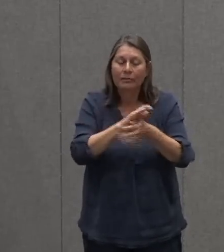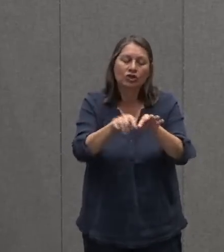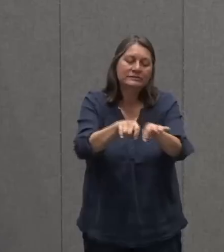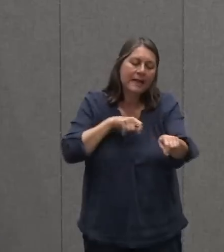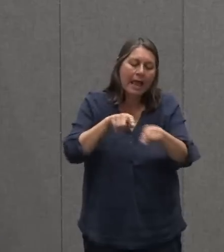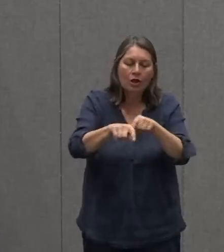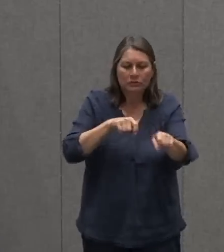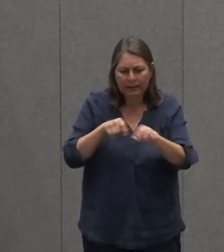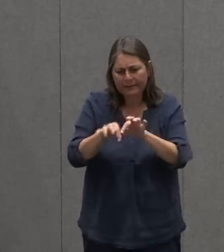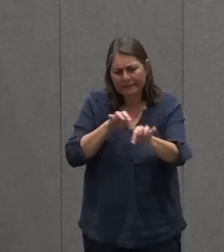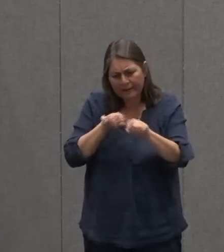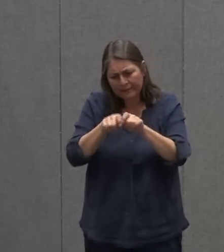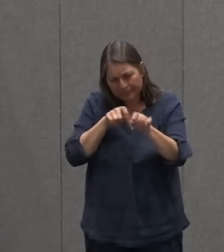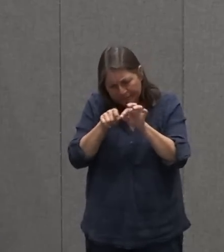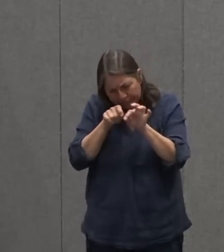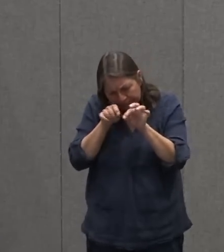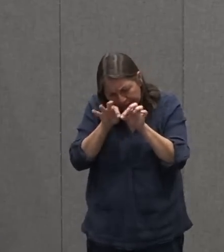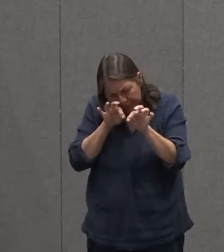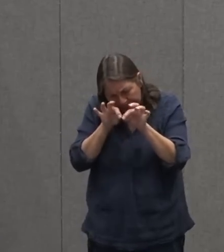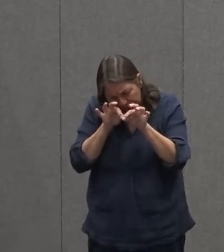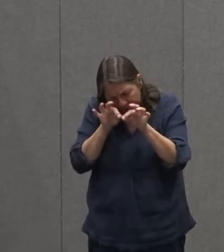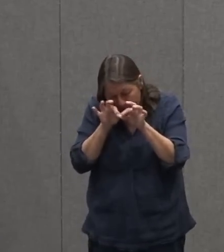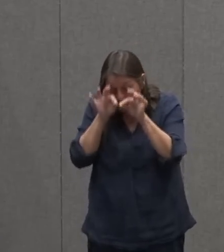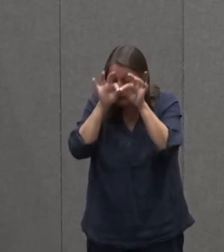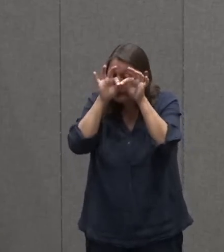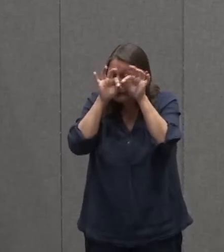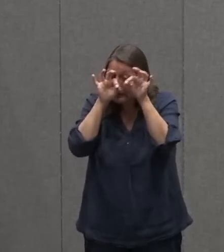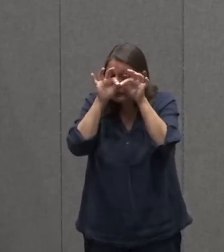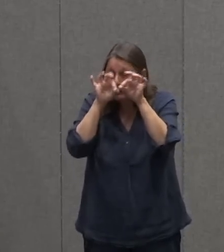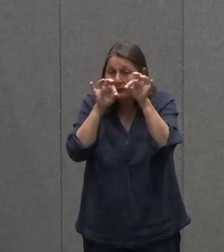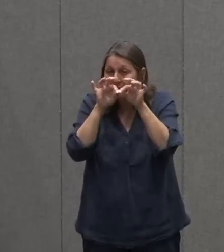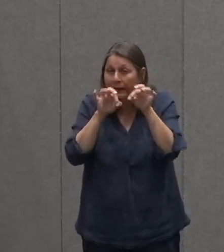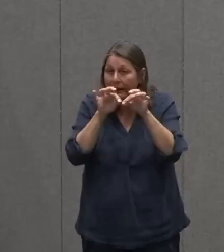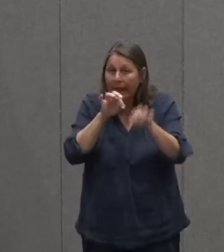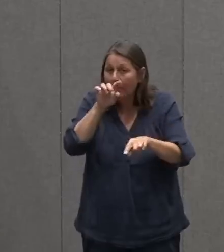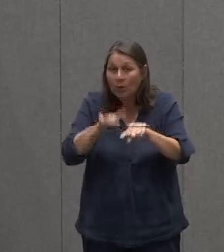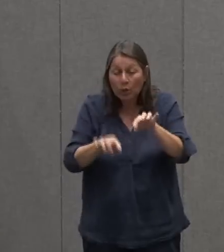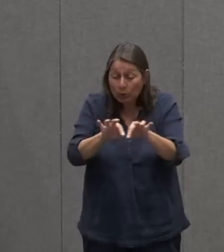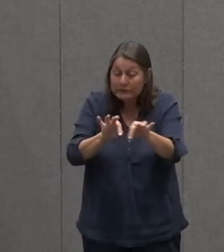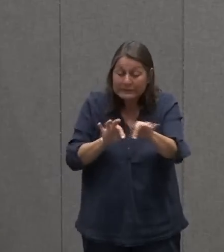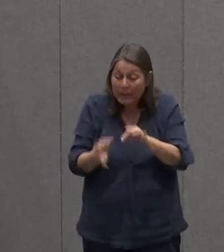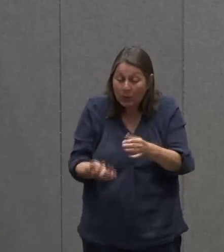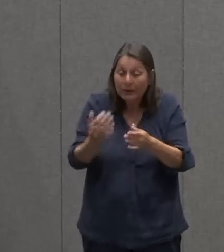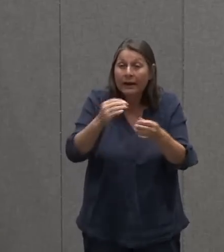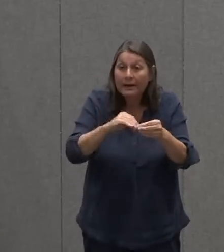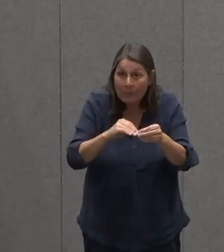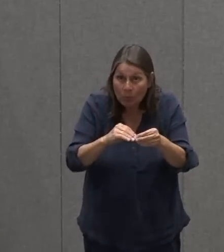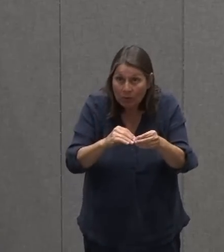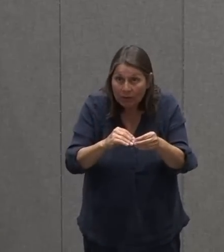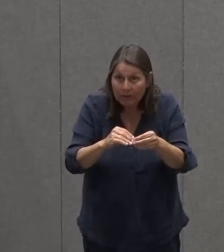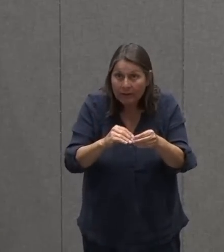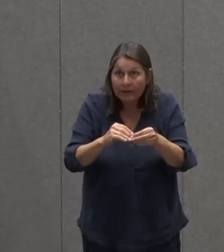until we couldn't tear any little piece of paper down, we could still by other means,